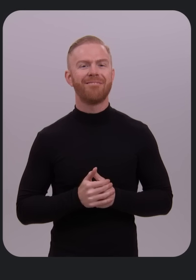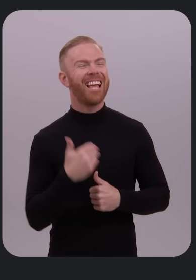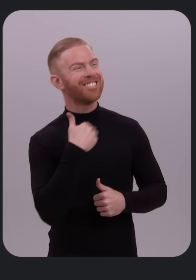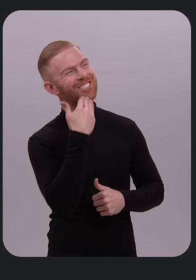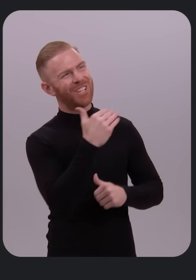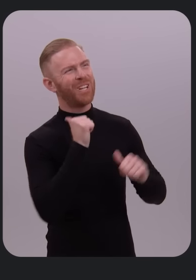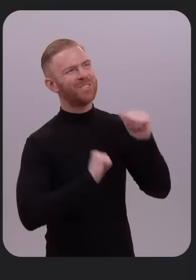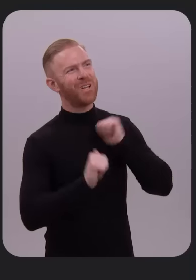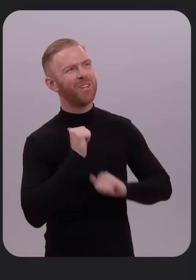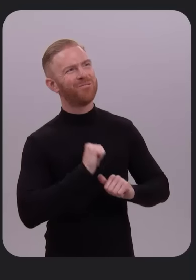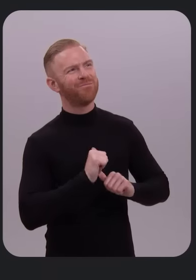[END PLAYBACK]